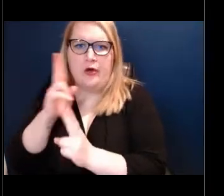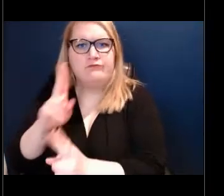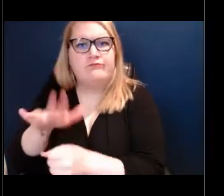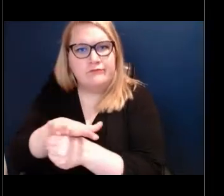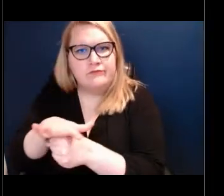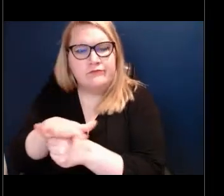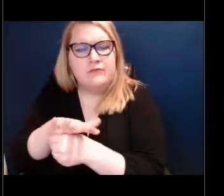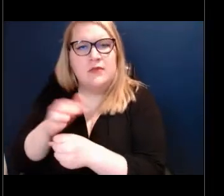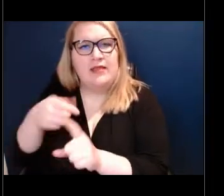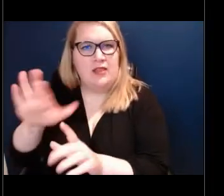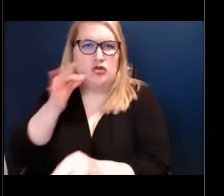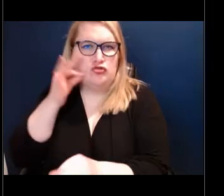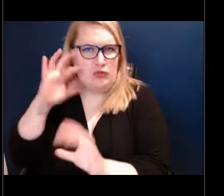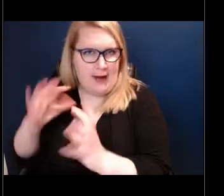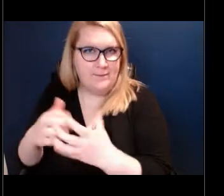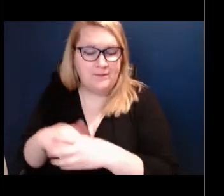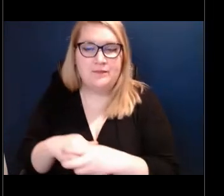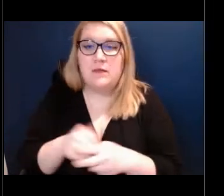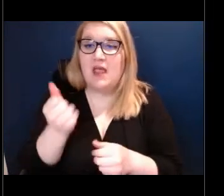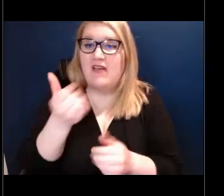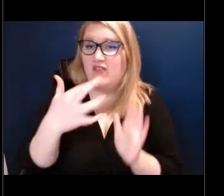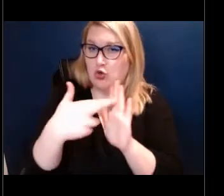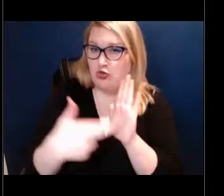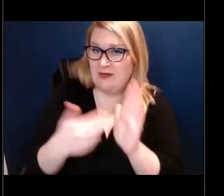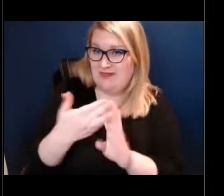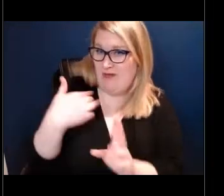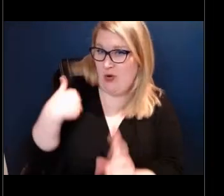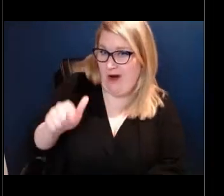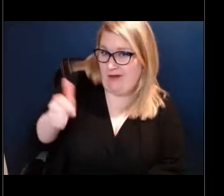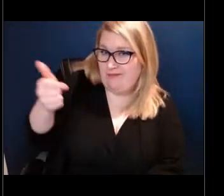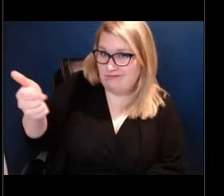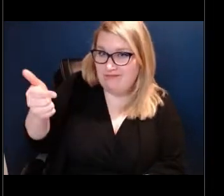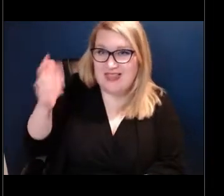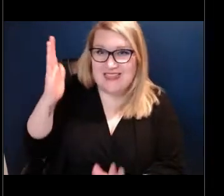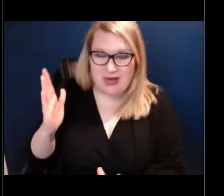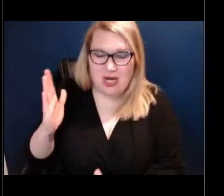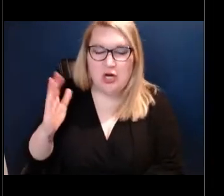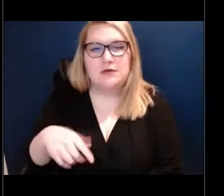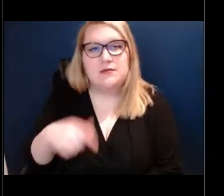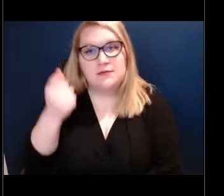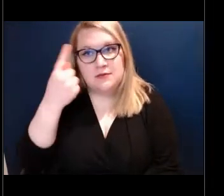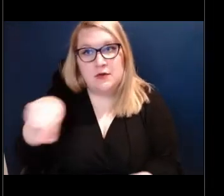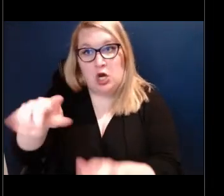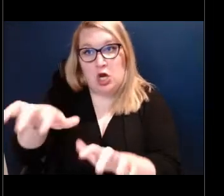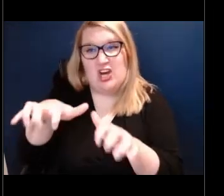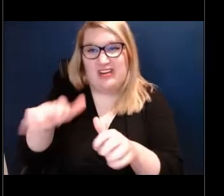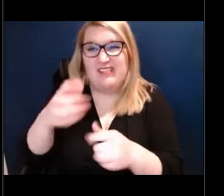A few guidelines before I hand you over to our speakers. You're all muted because we have a lot of people on the line and want to make sure everyone